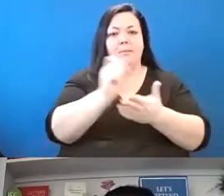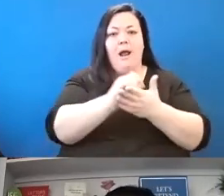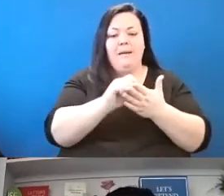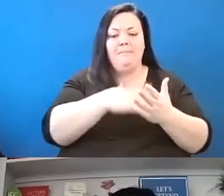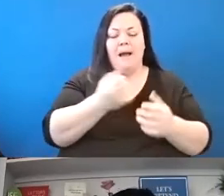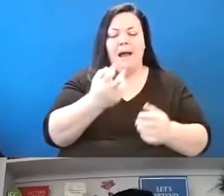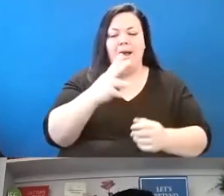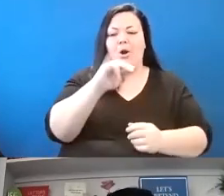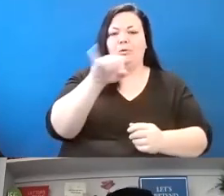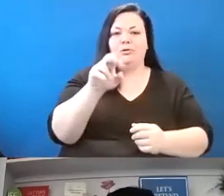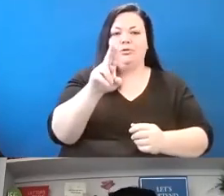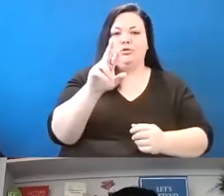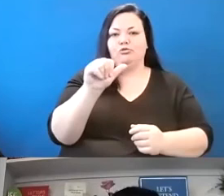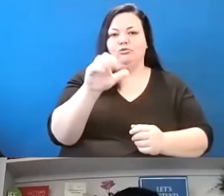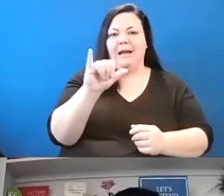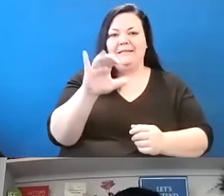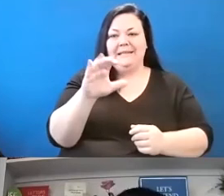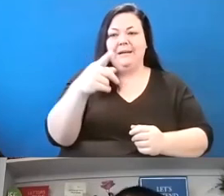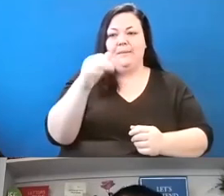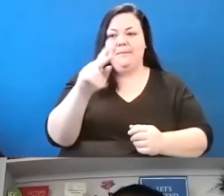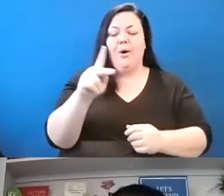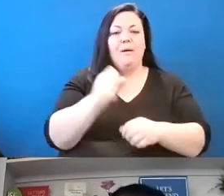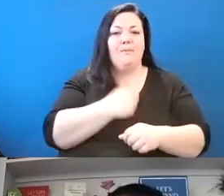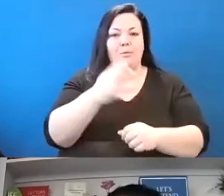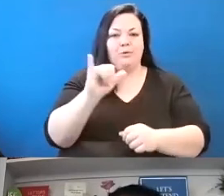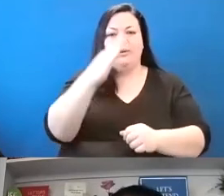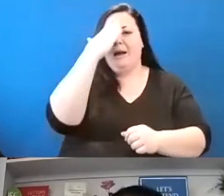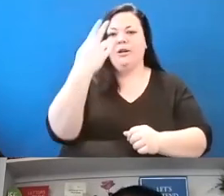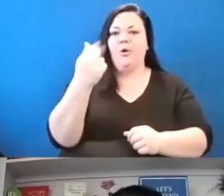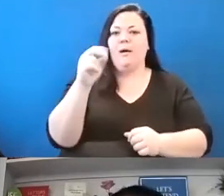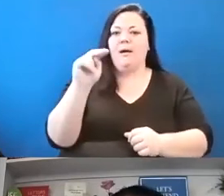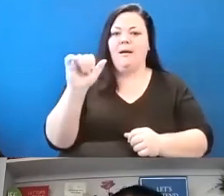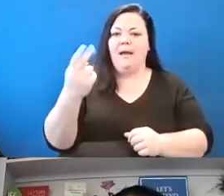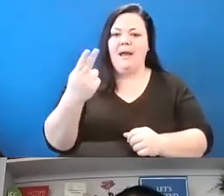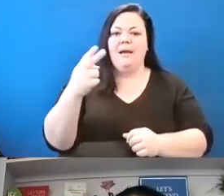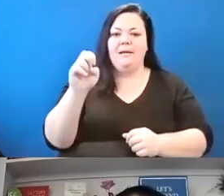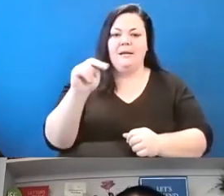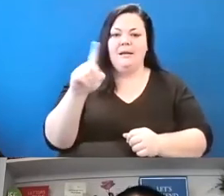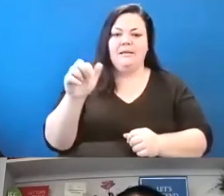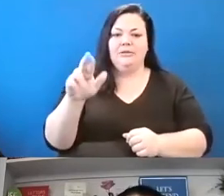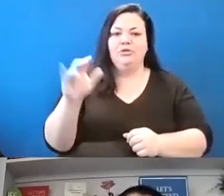right now for example um i know hannah did as well hannah insert which is in that workshop packet um